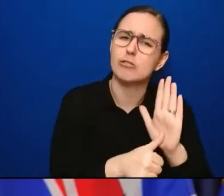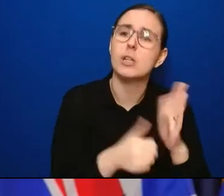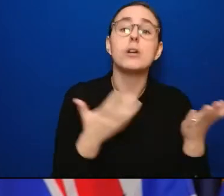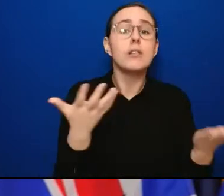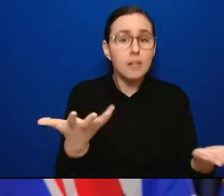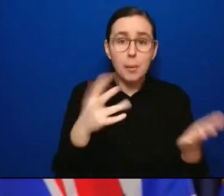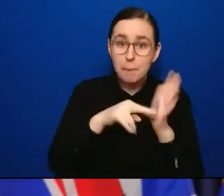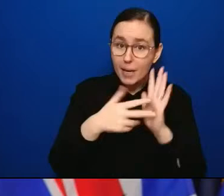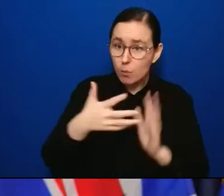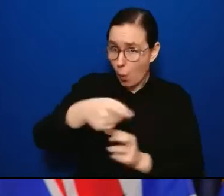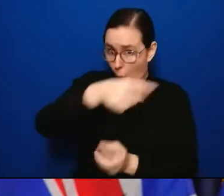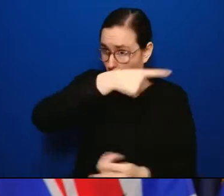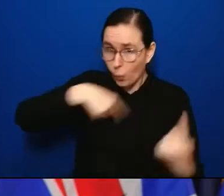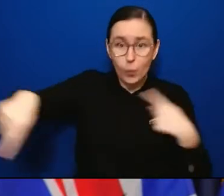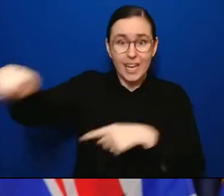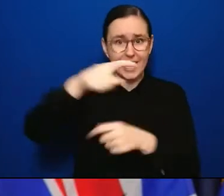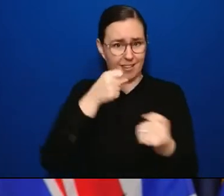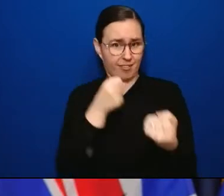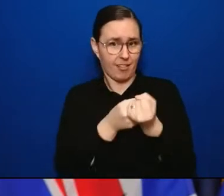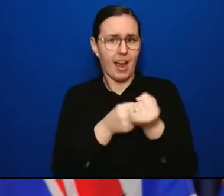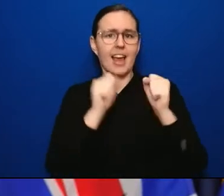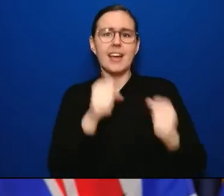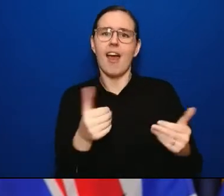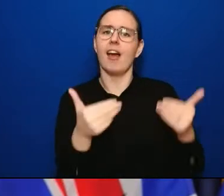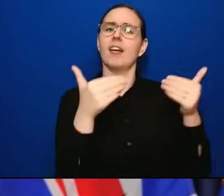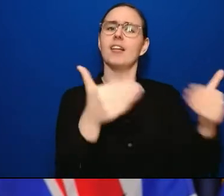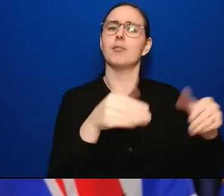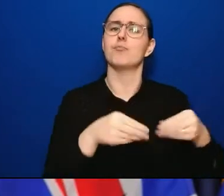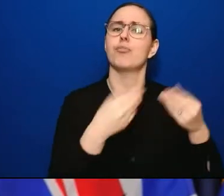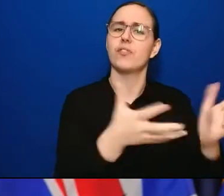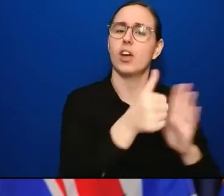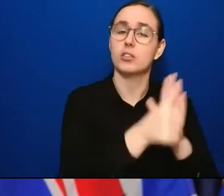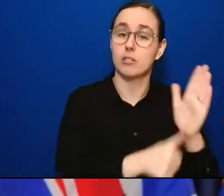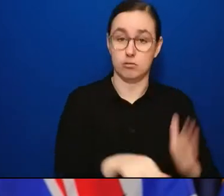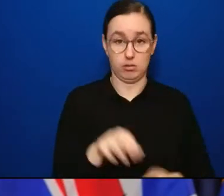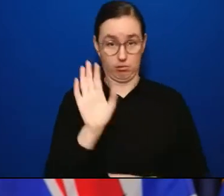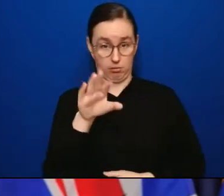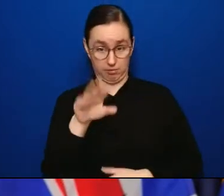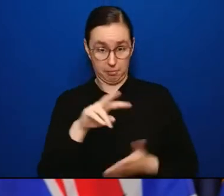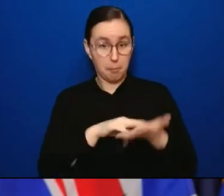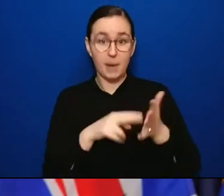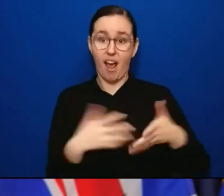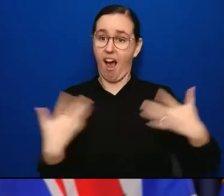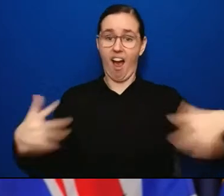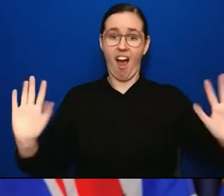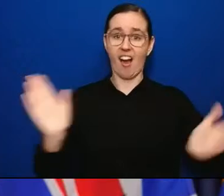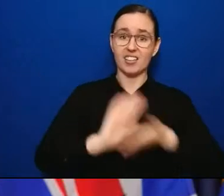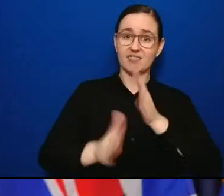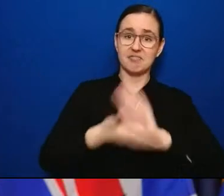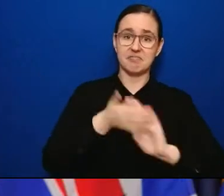about everyone involved in delivering surgeries, and in that it reminds us our work is not done. These achievements